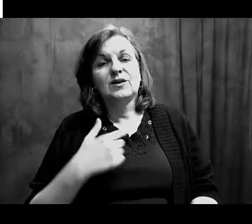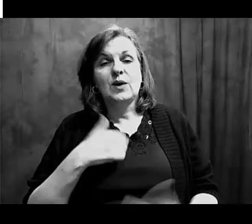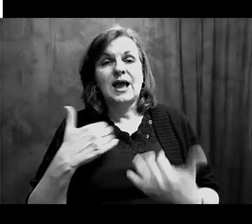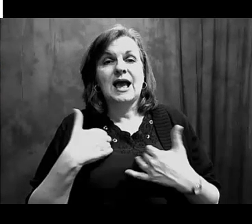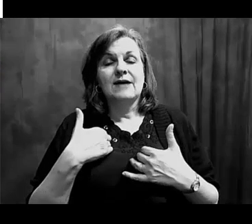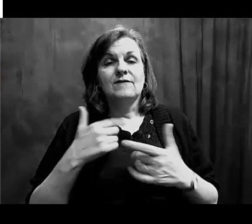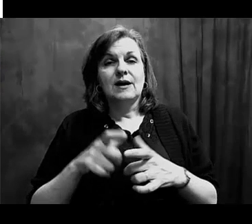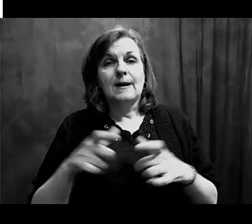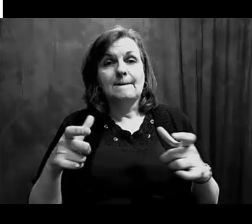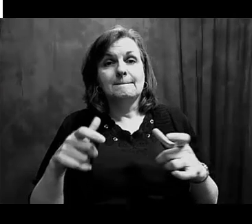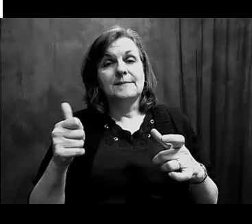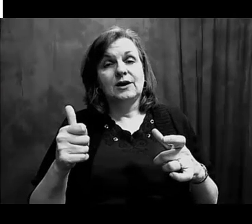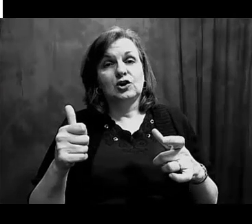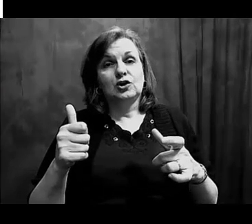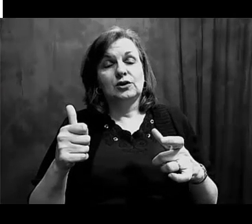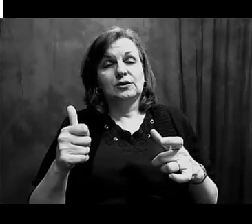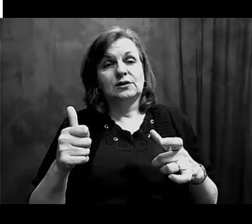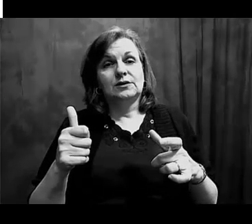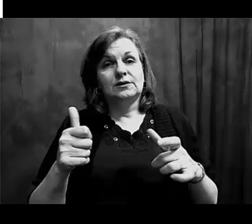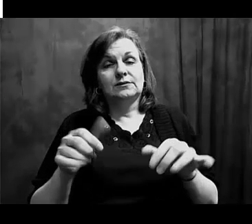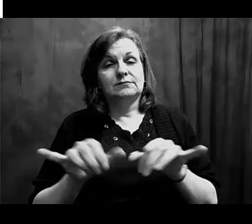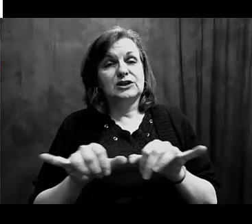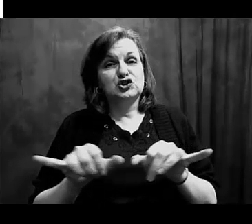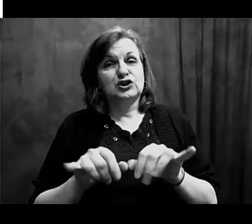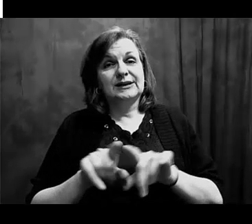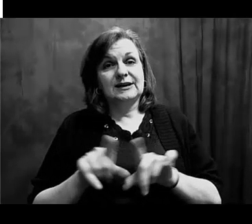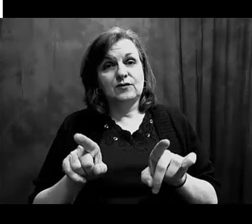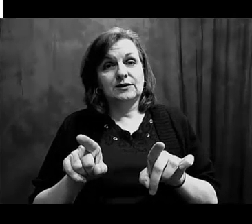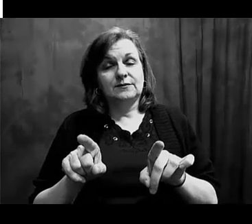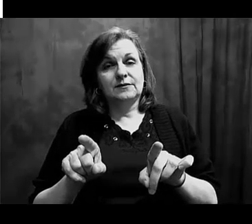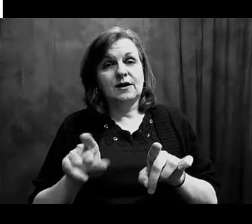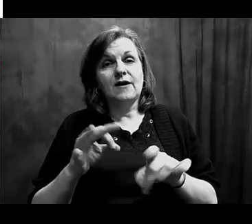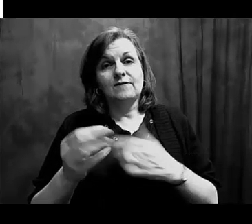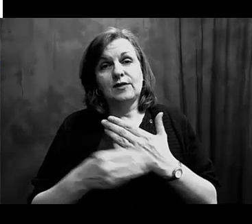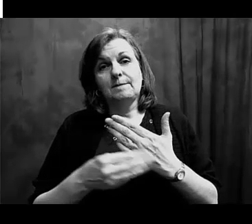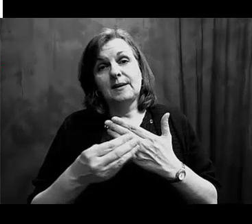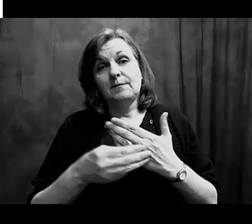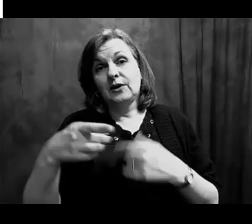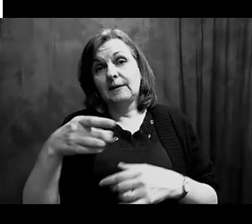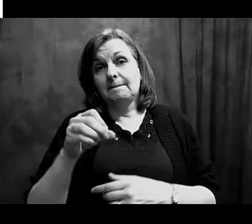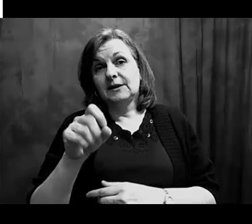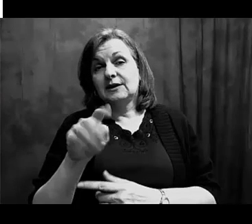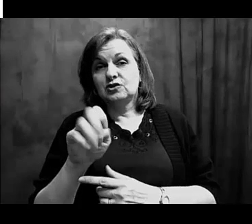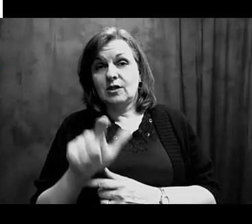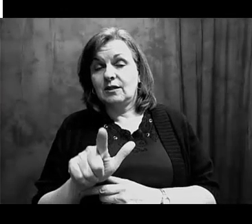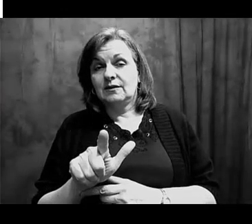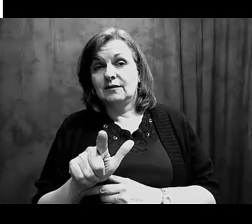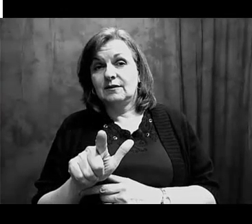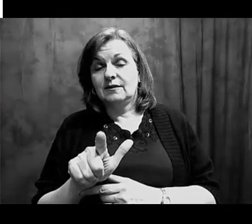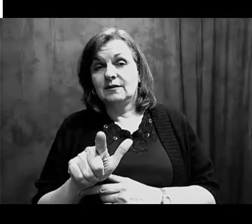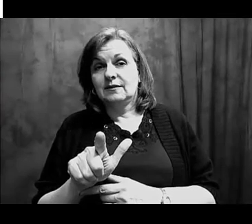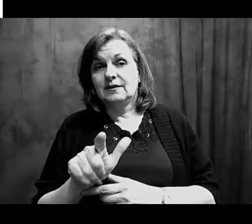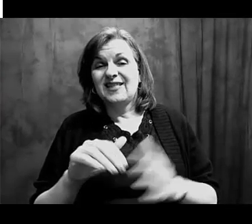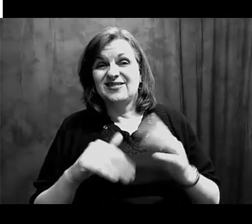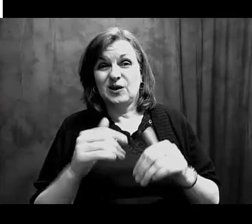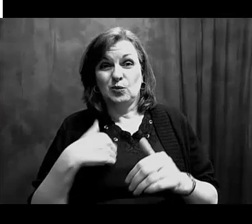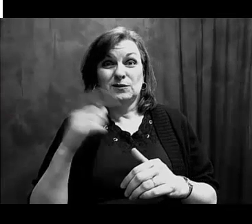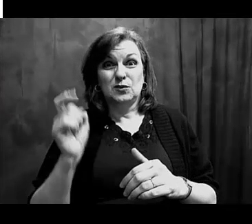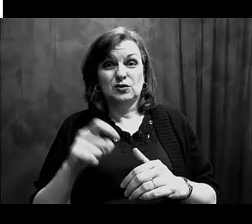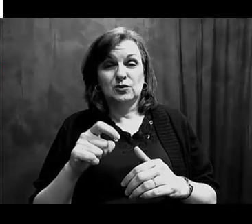and we get a bigger difference in that membrane potential than we were supposed to